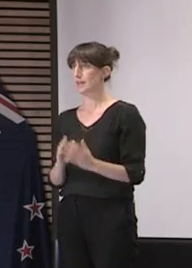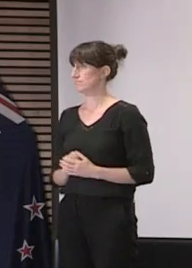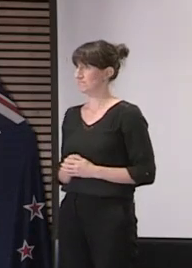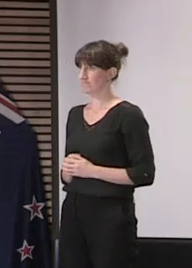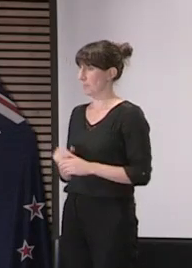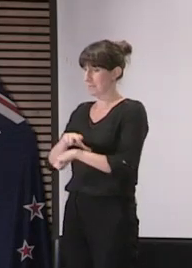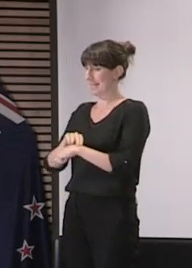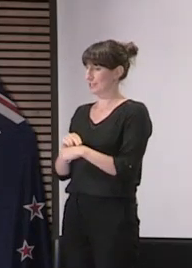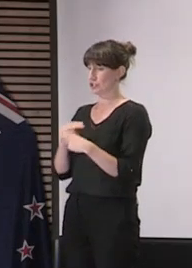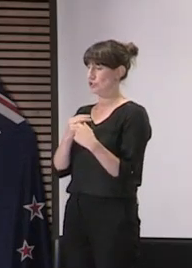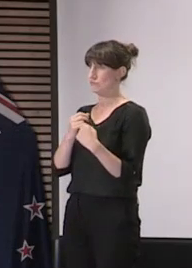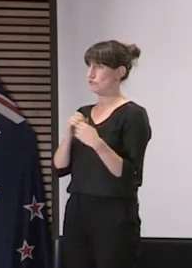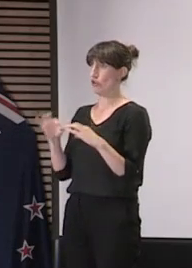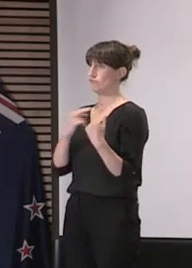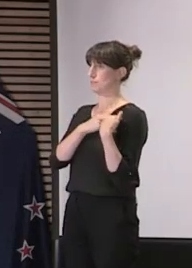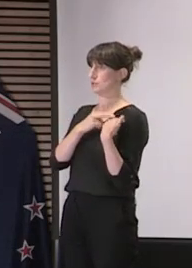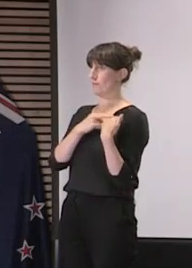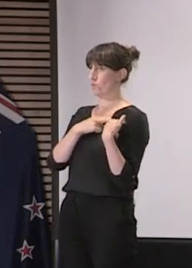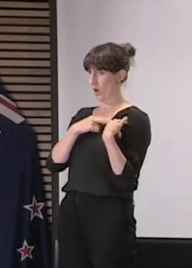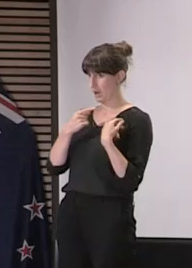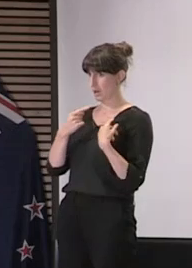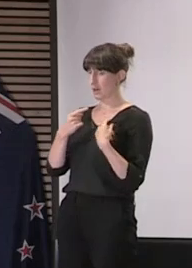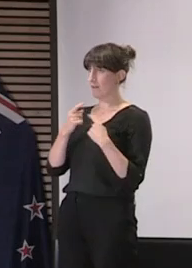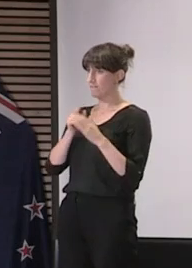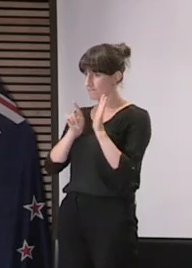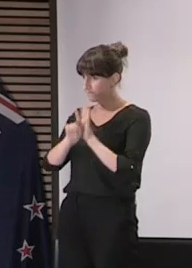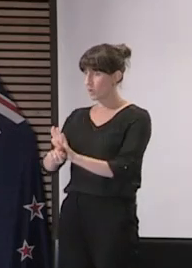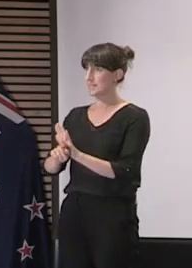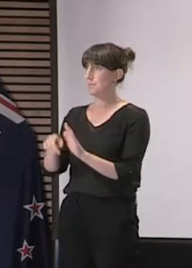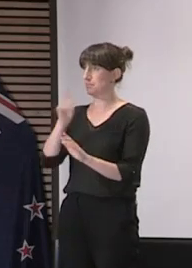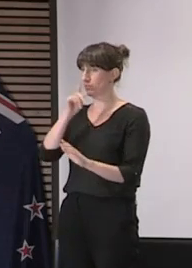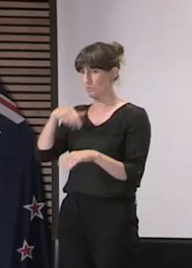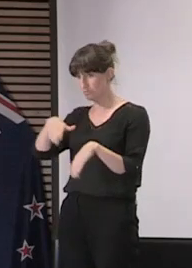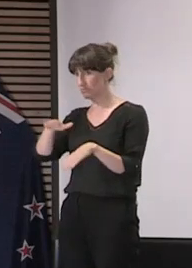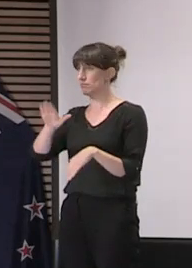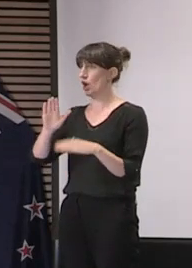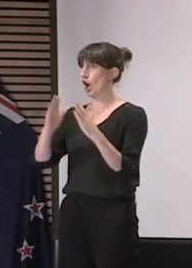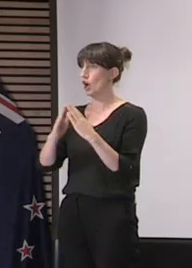into self-isolation. The health notice does that our